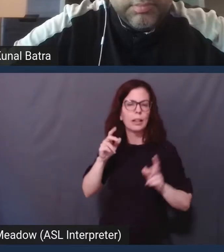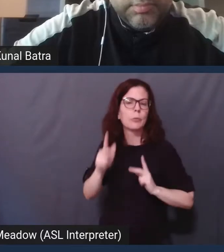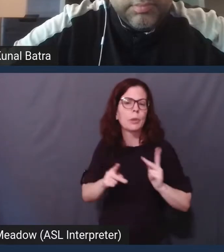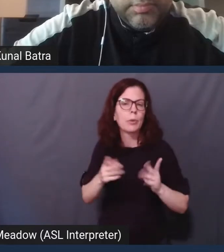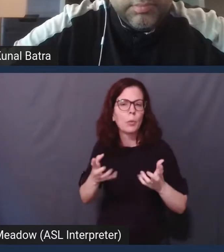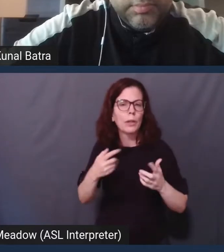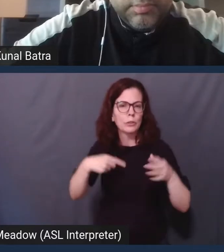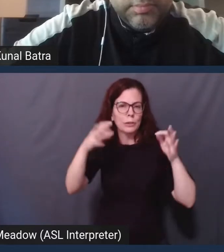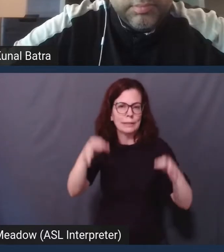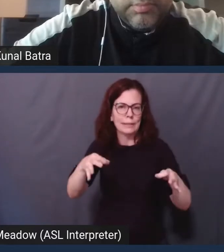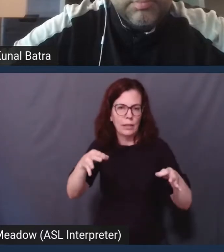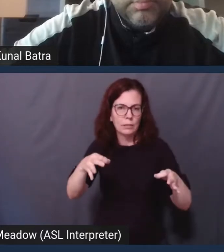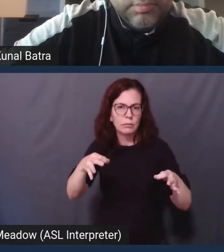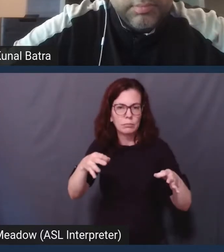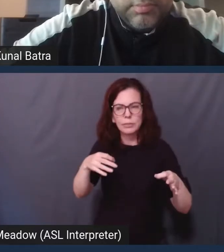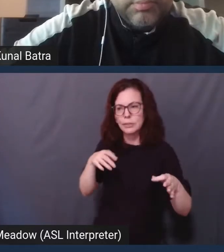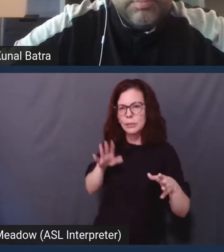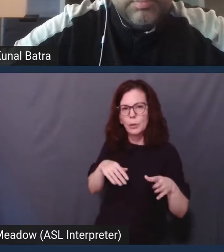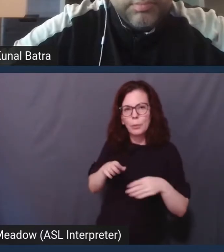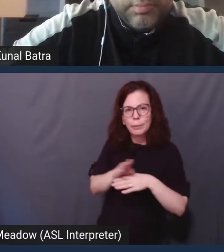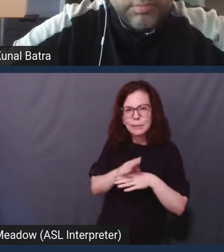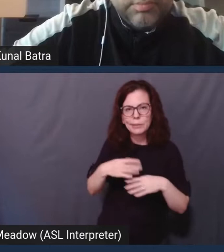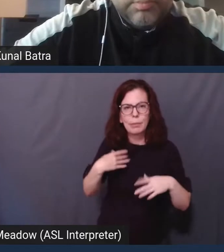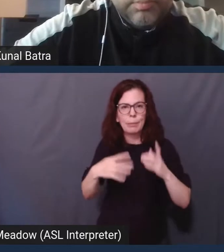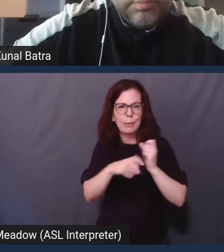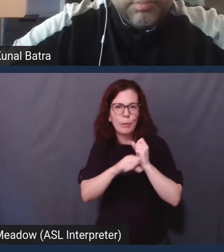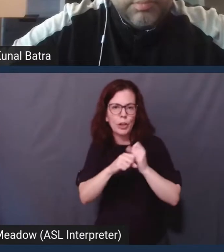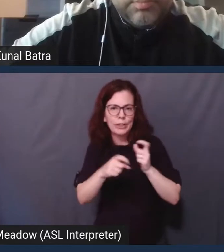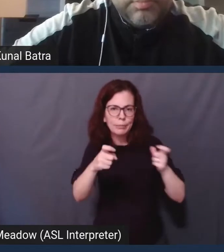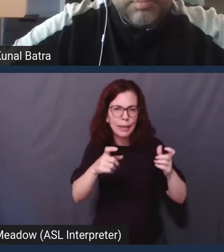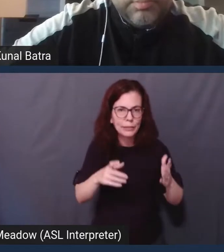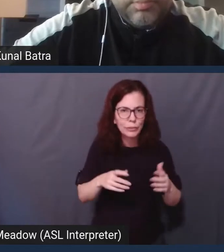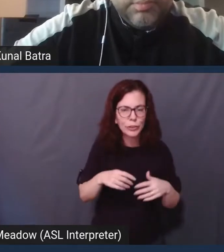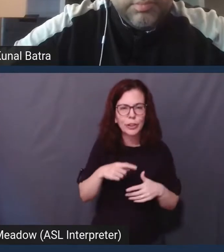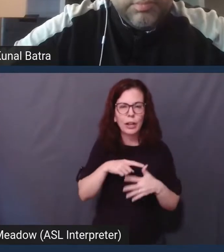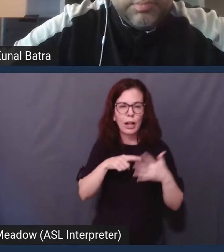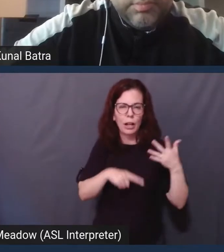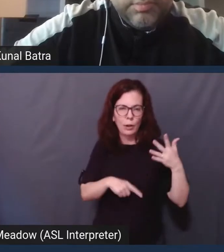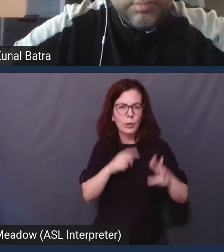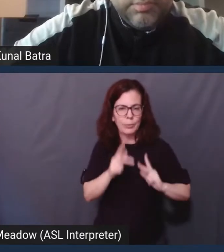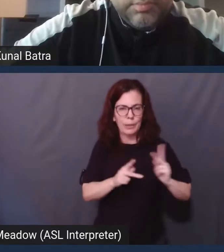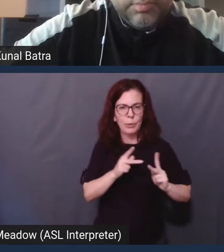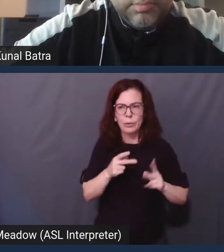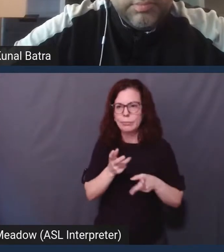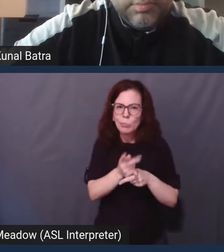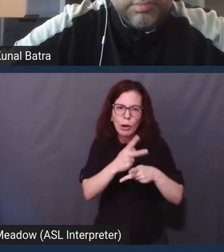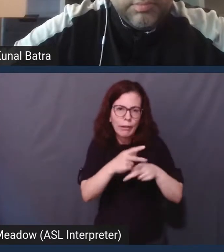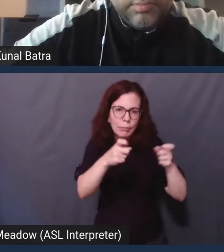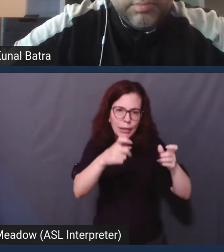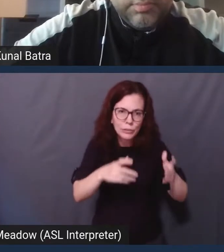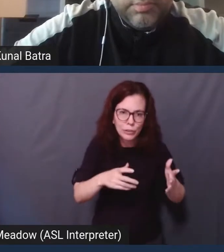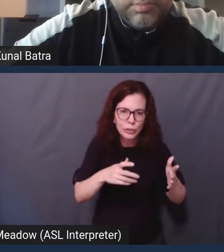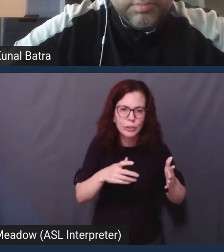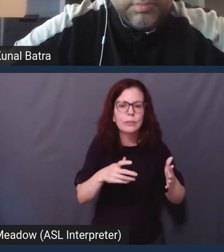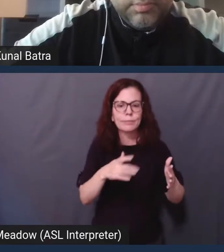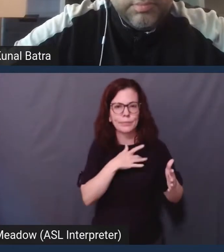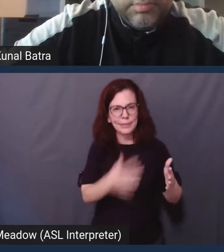So line of business, I'm a marketer, marketing manager, all of those folks. Product manager are mostly readers.